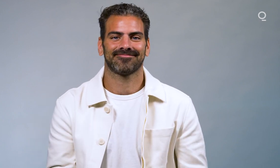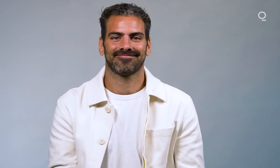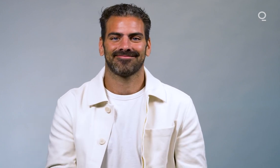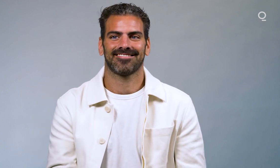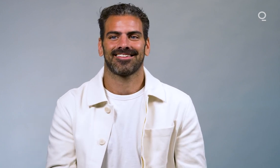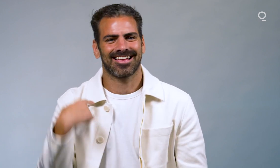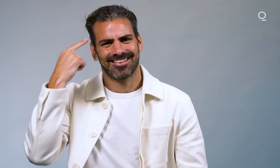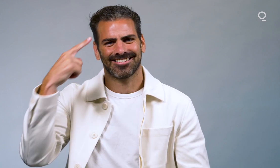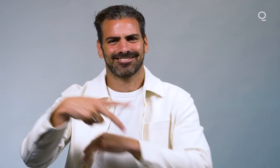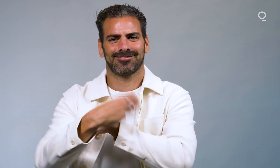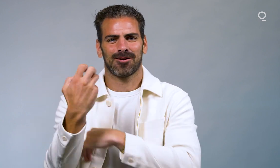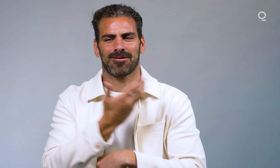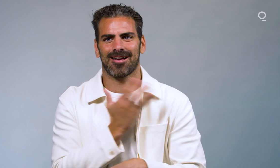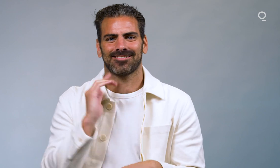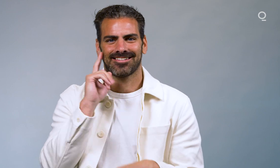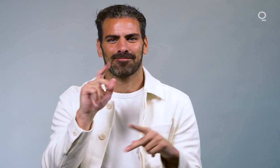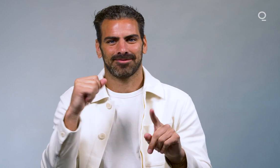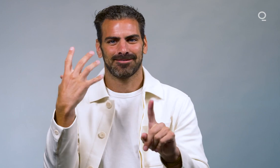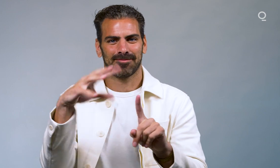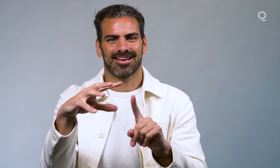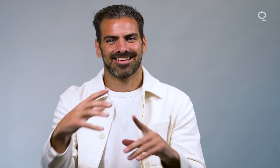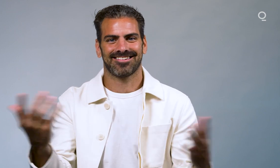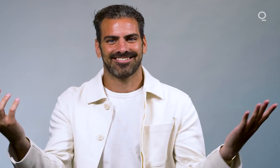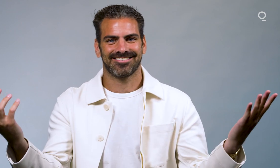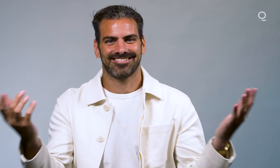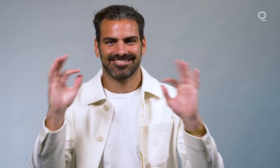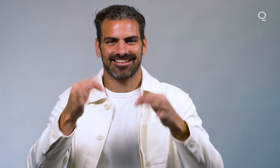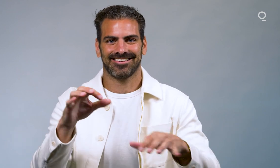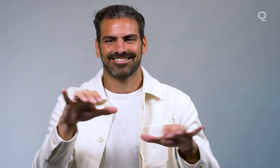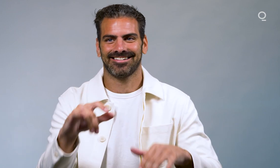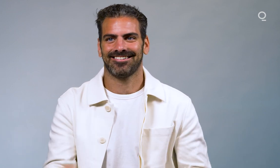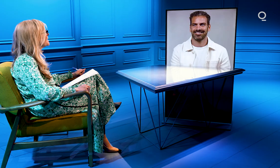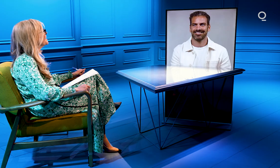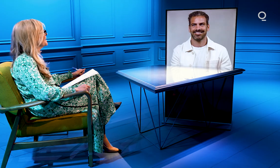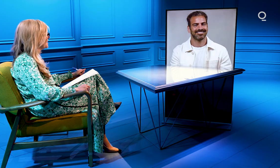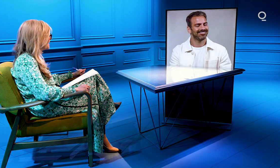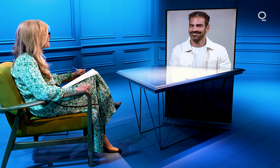my interpreter let me know. And everybody went quiet and I thought, "What are you doing stealing our spotlight? Come on Will."